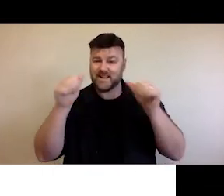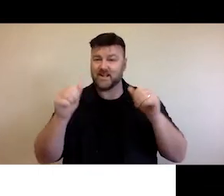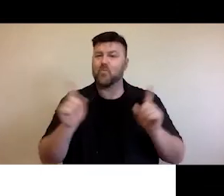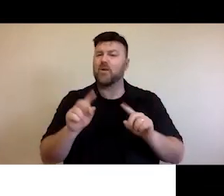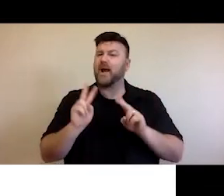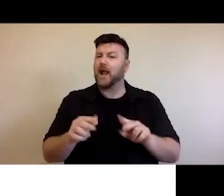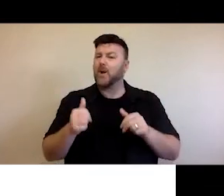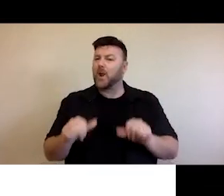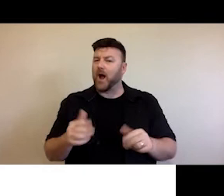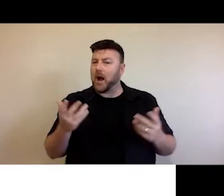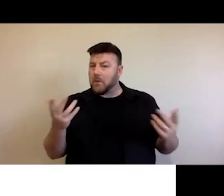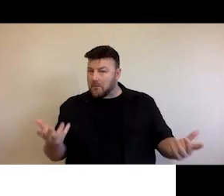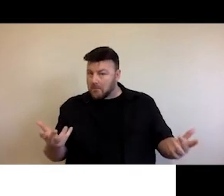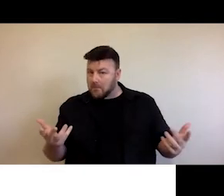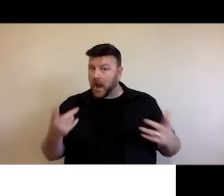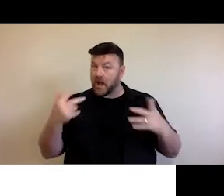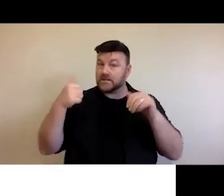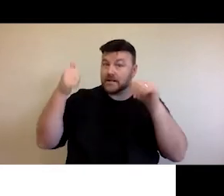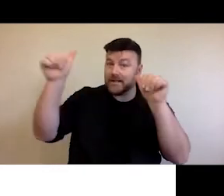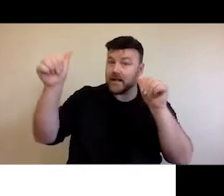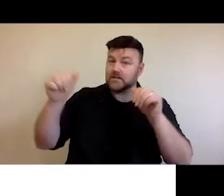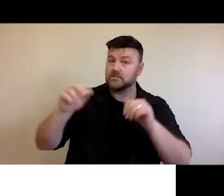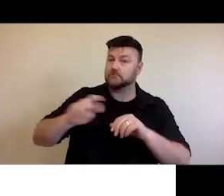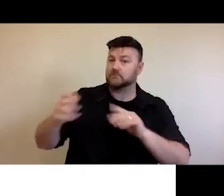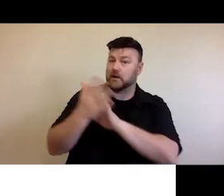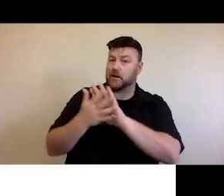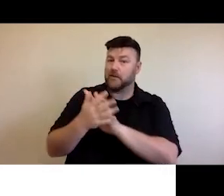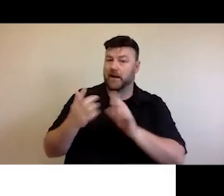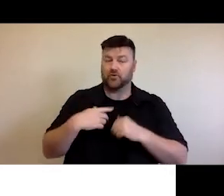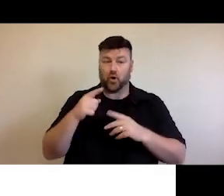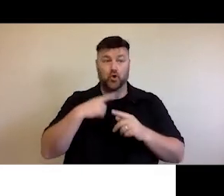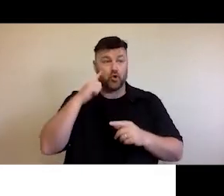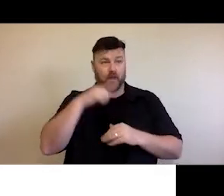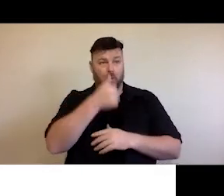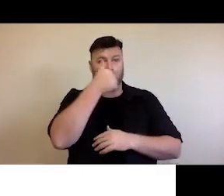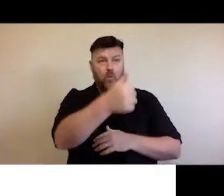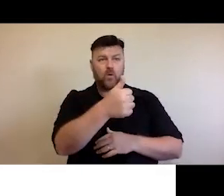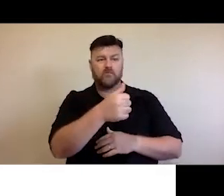Your strategy, should it be one page or four pages? It needs to show what good looks like at the end of that strategy.